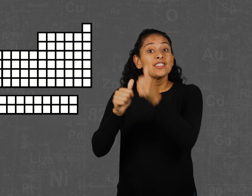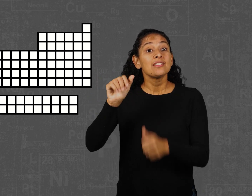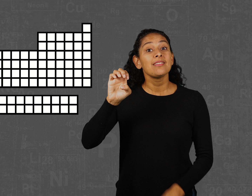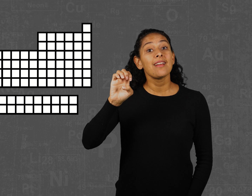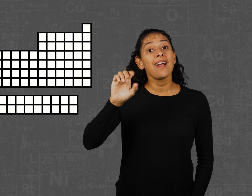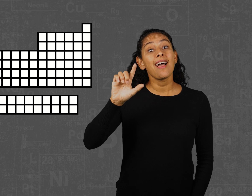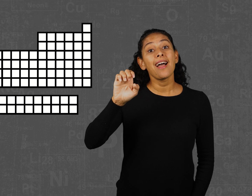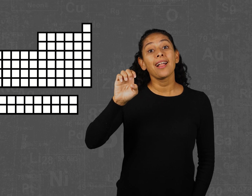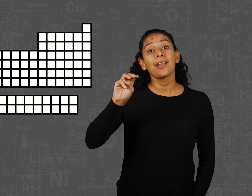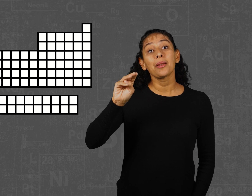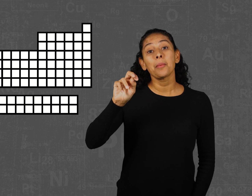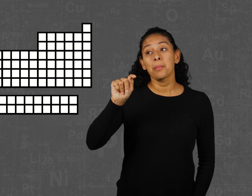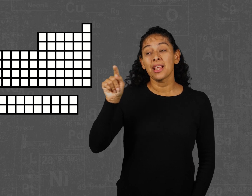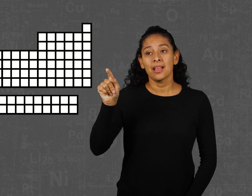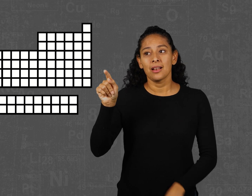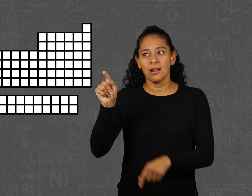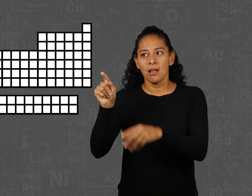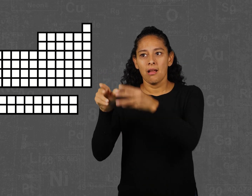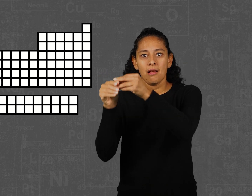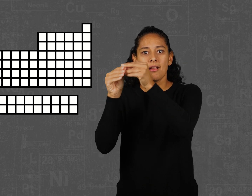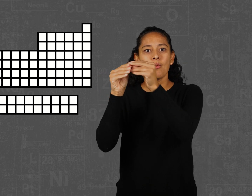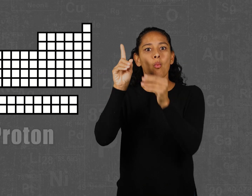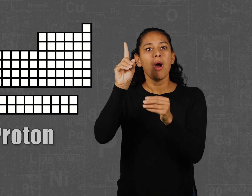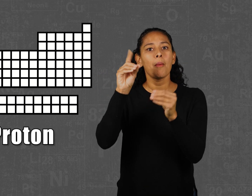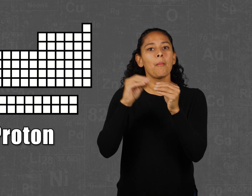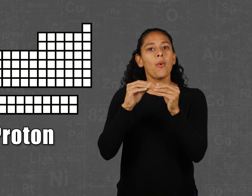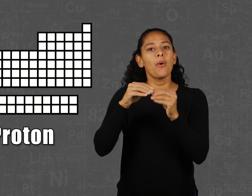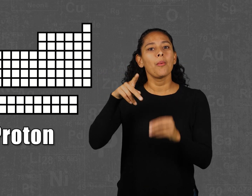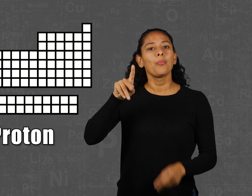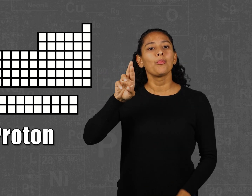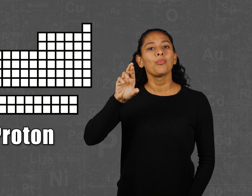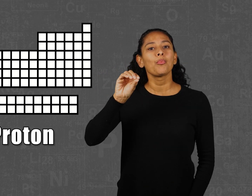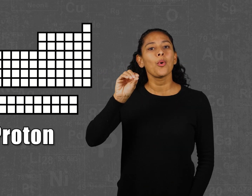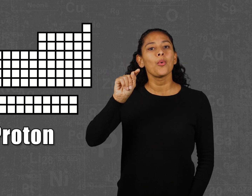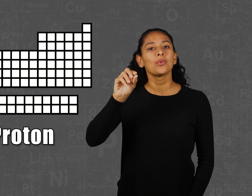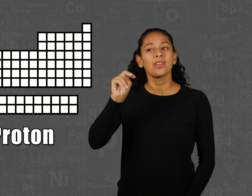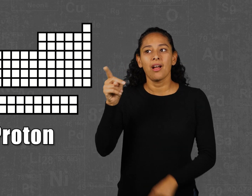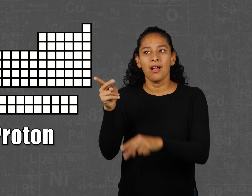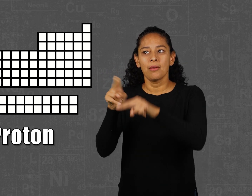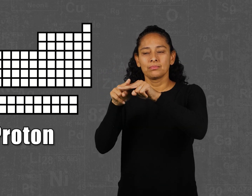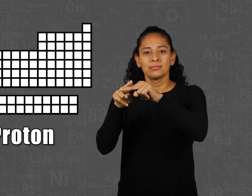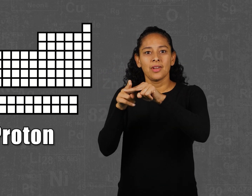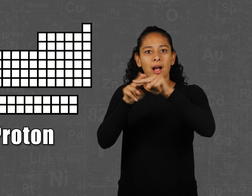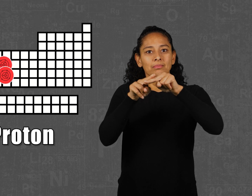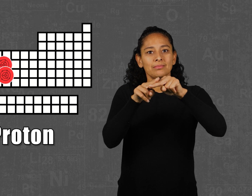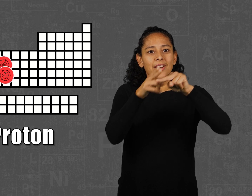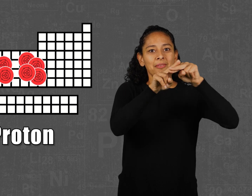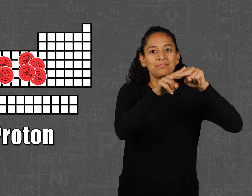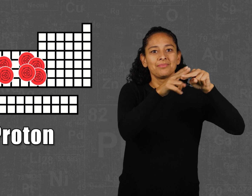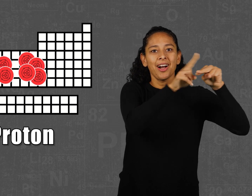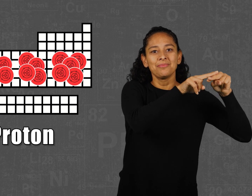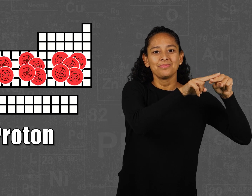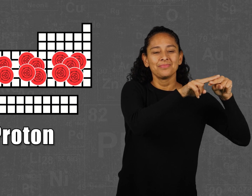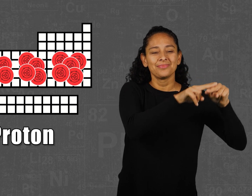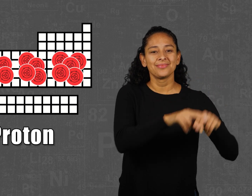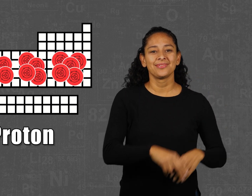each element gains one more proton.